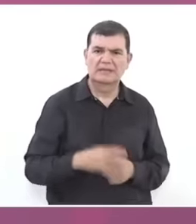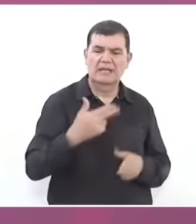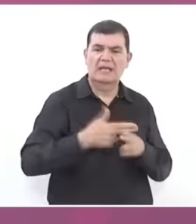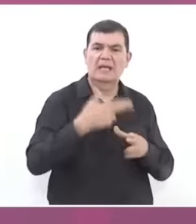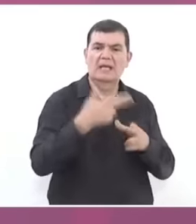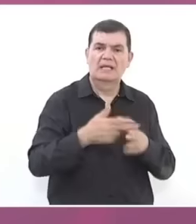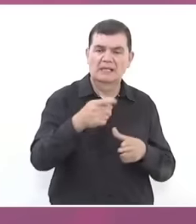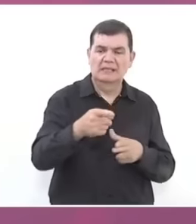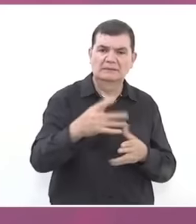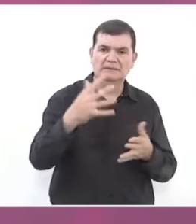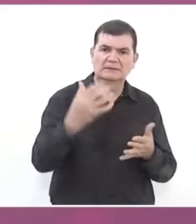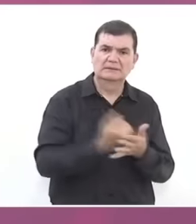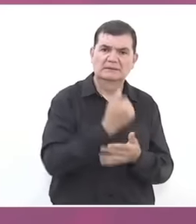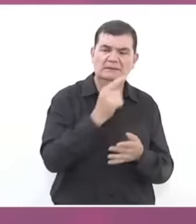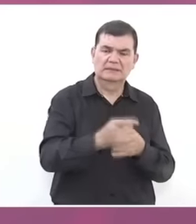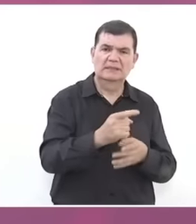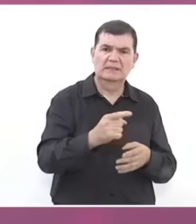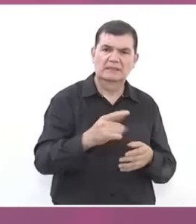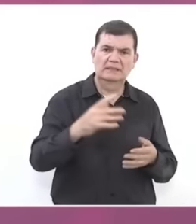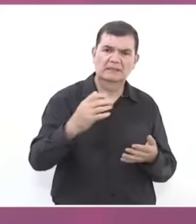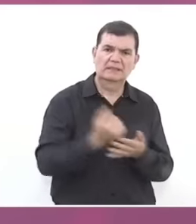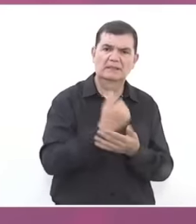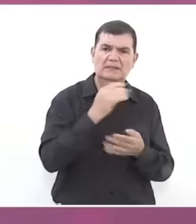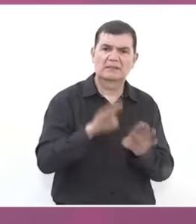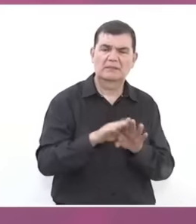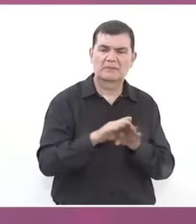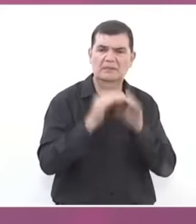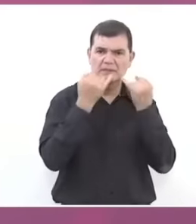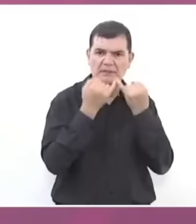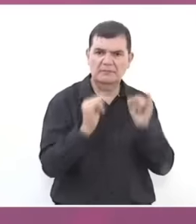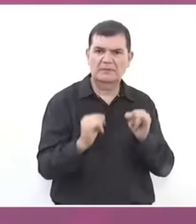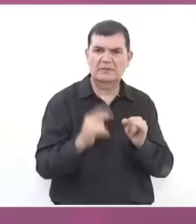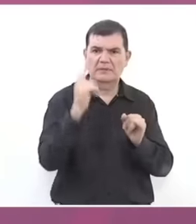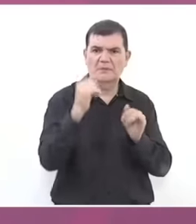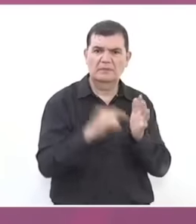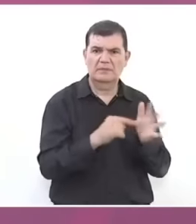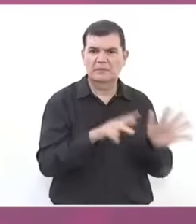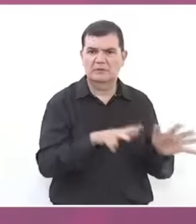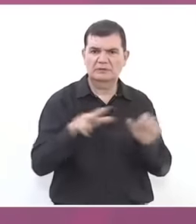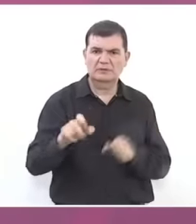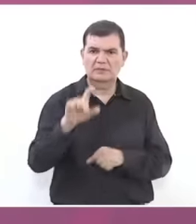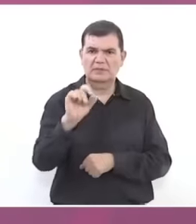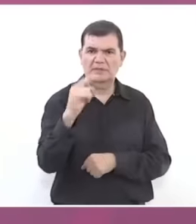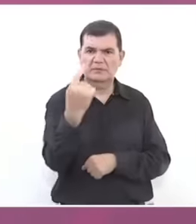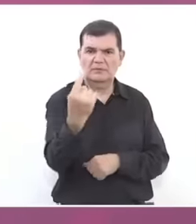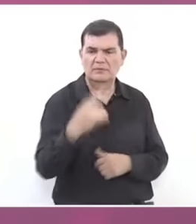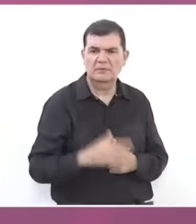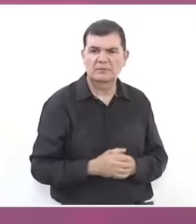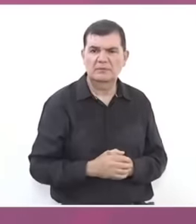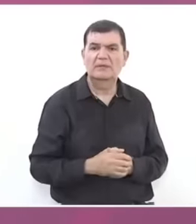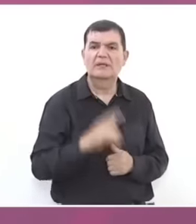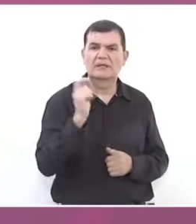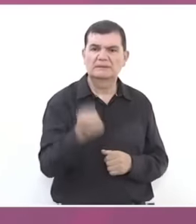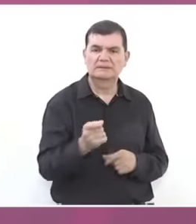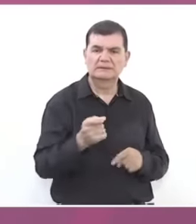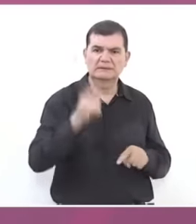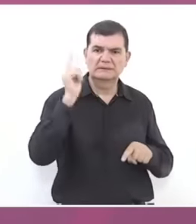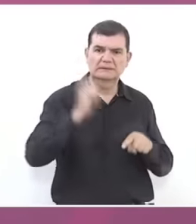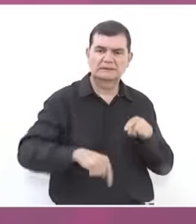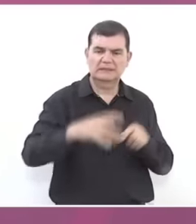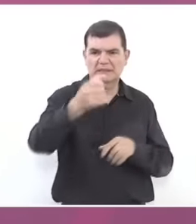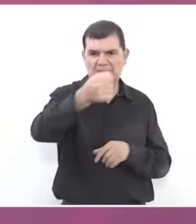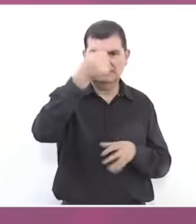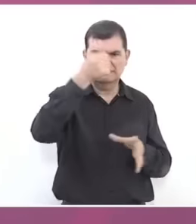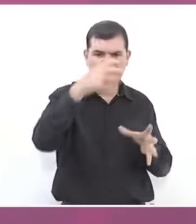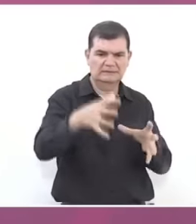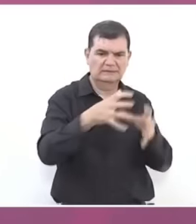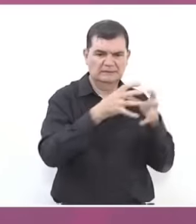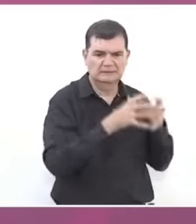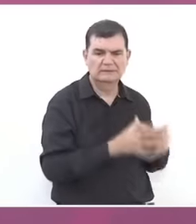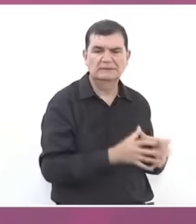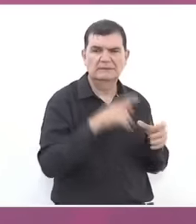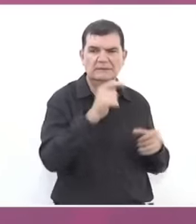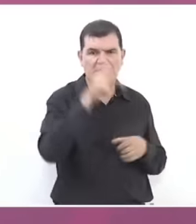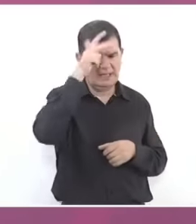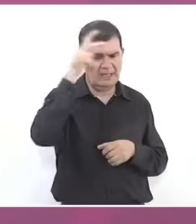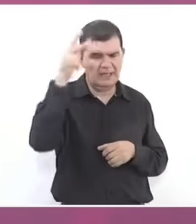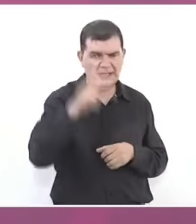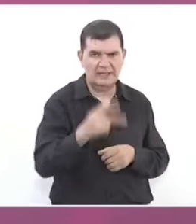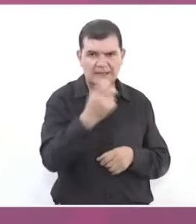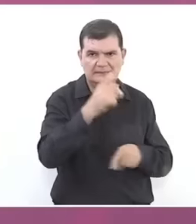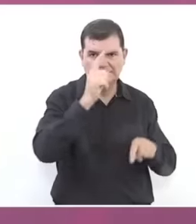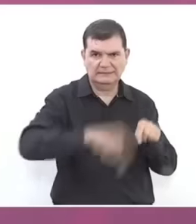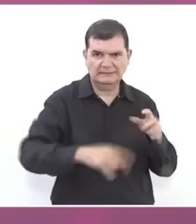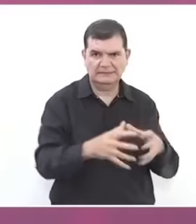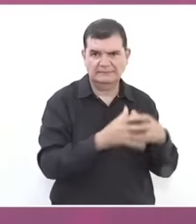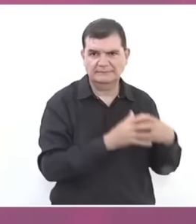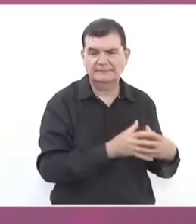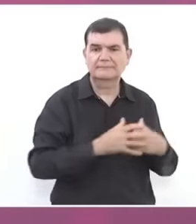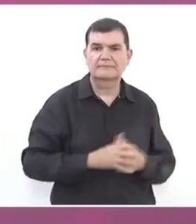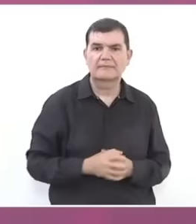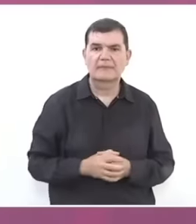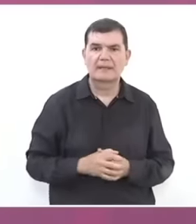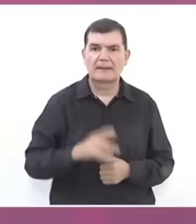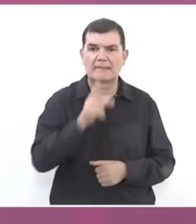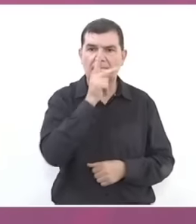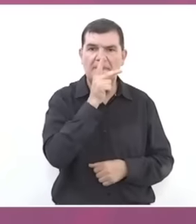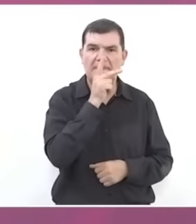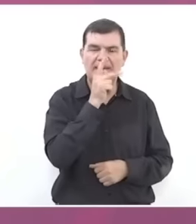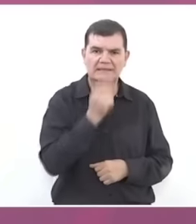The Triumph of Independence was achieved in 1821 that the priest Hidalgo's head was removed. The father of our